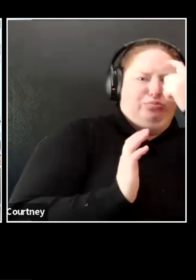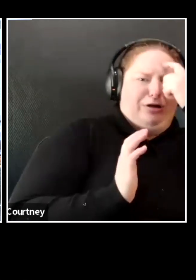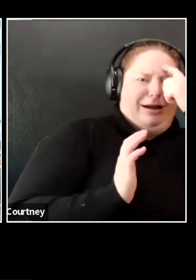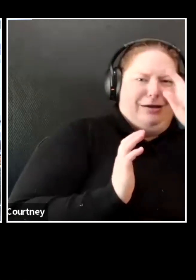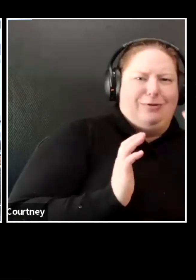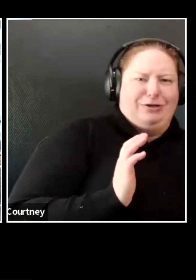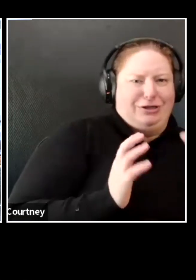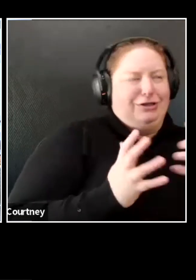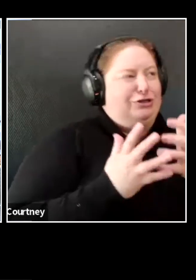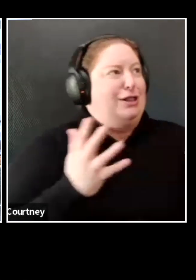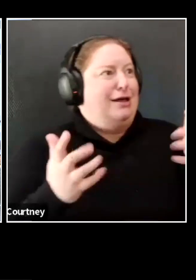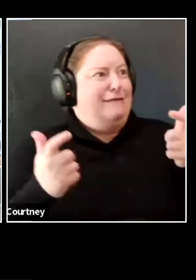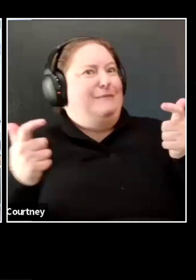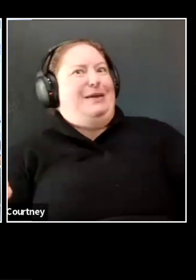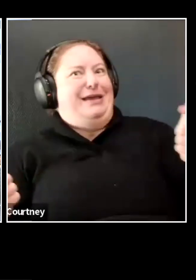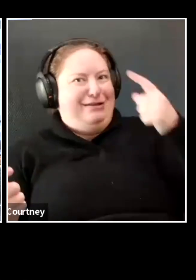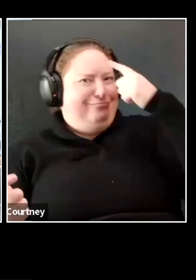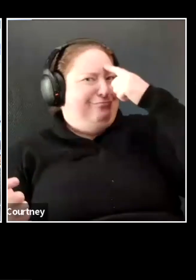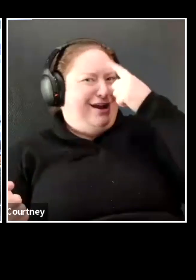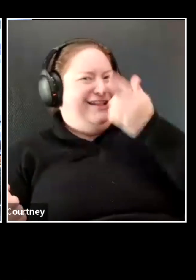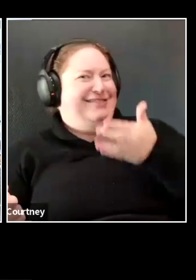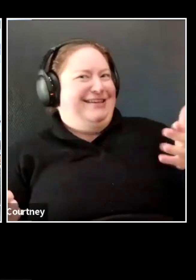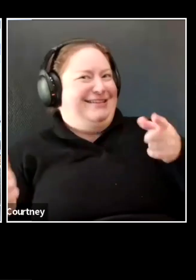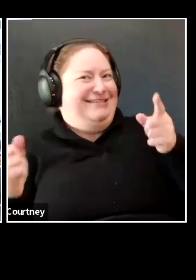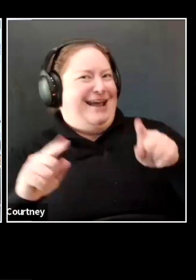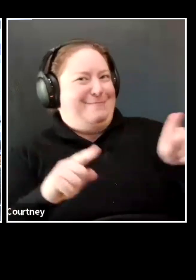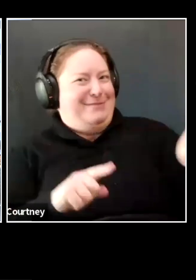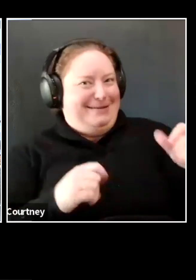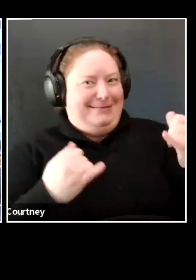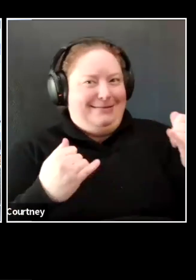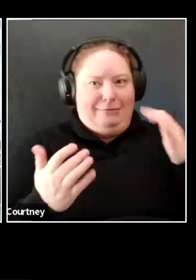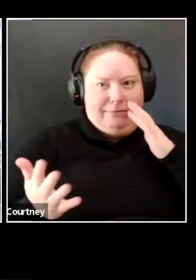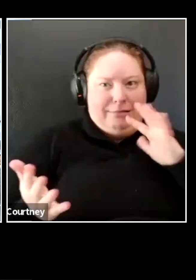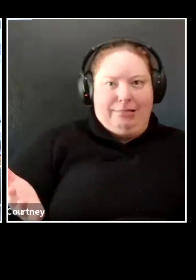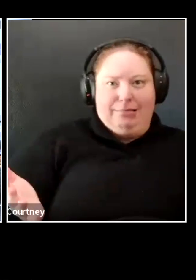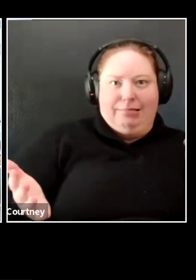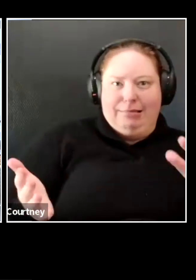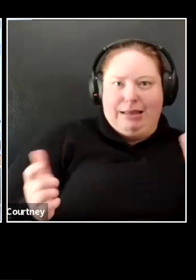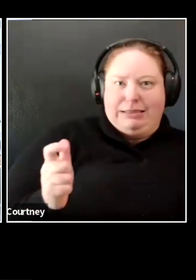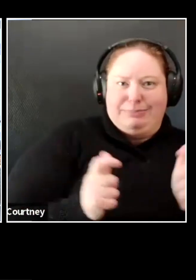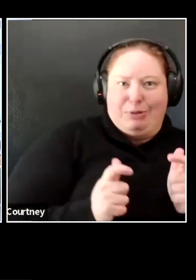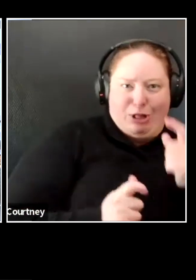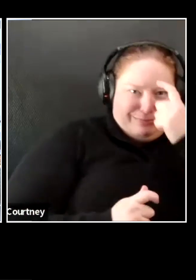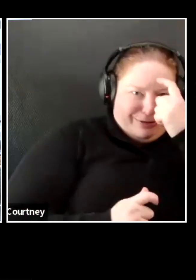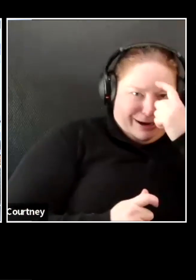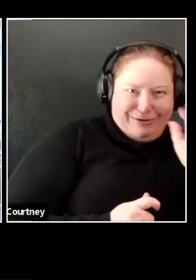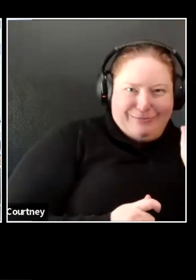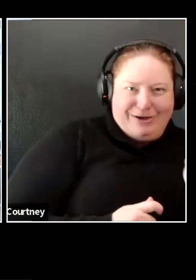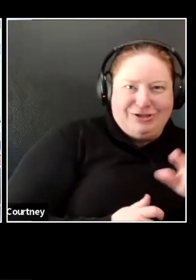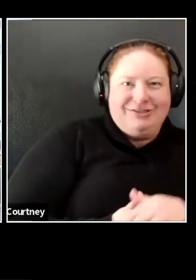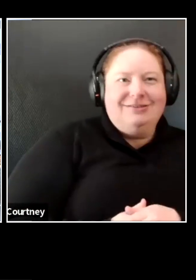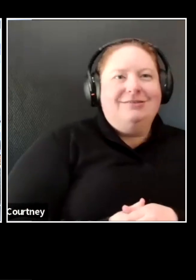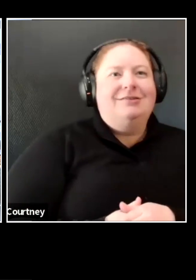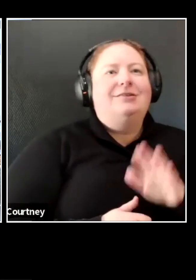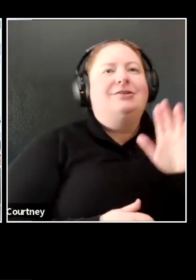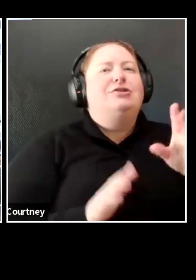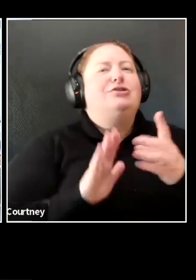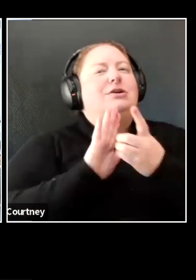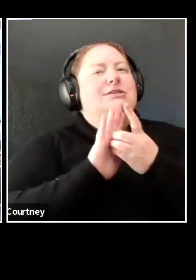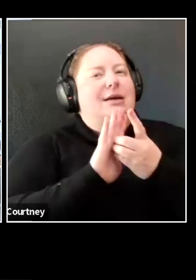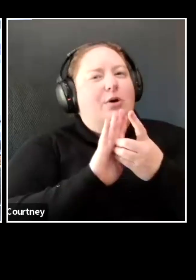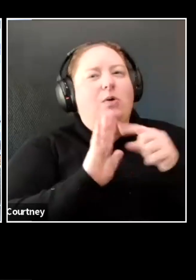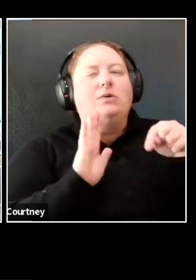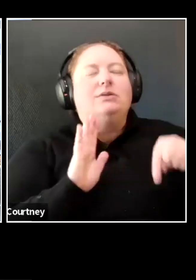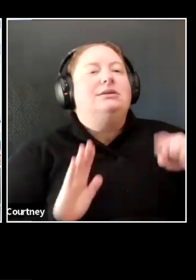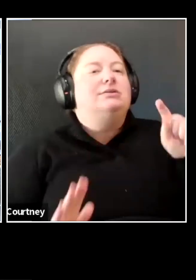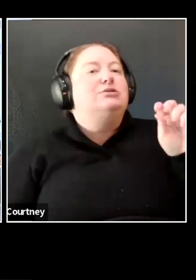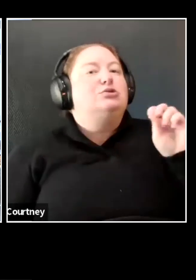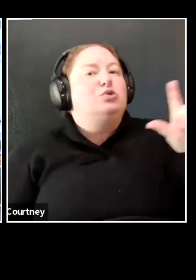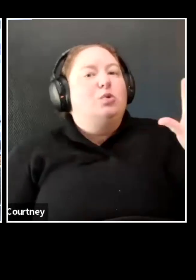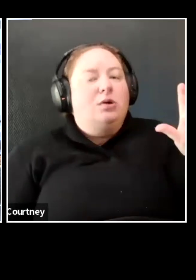stuff happening back there. Um but uh so your your demo and this tool I mean the obvious extension to